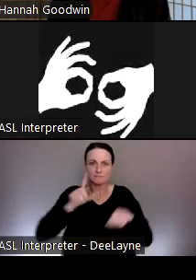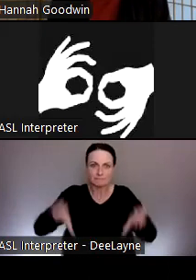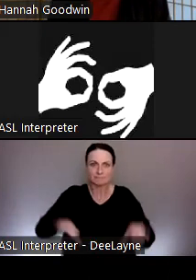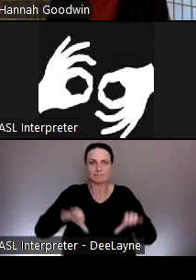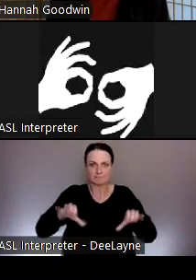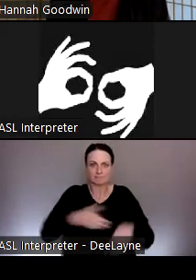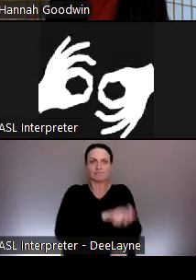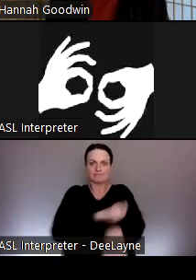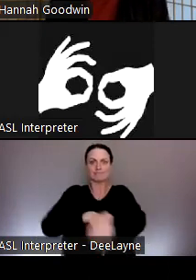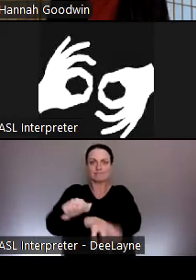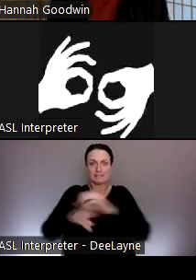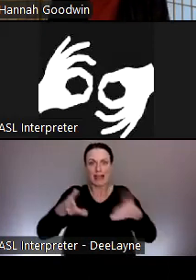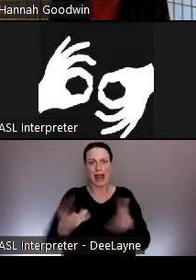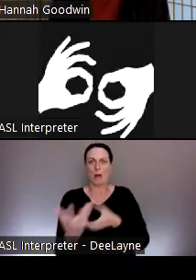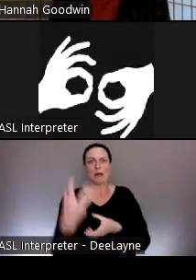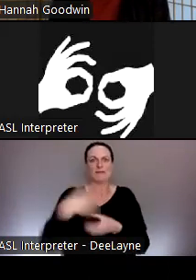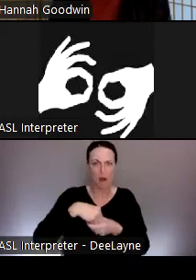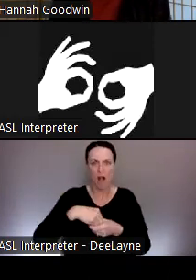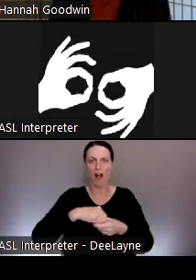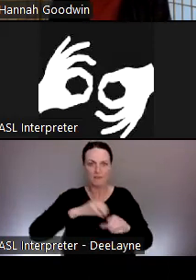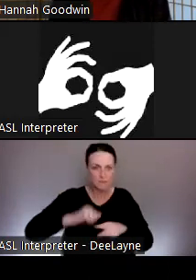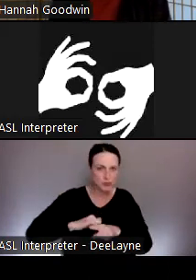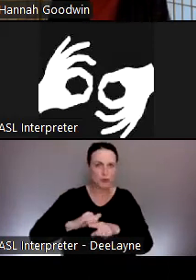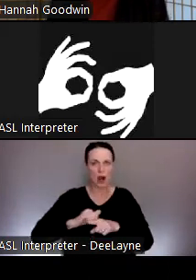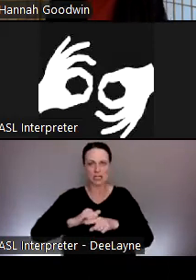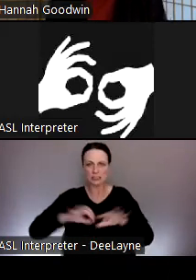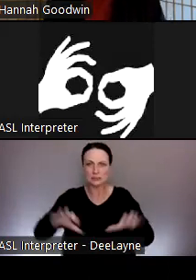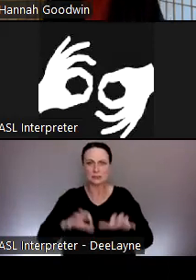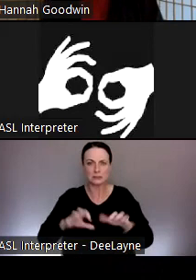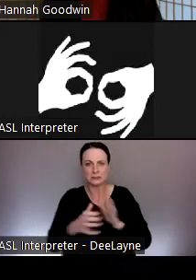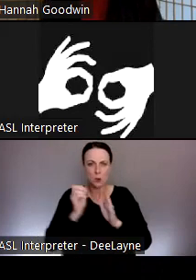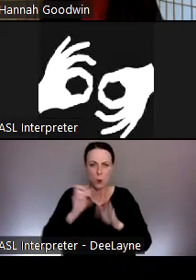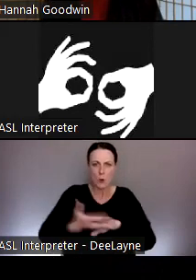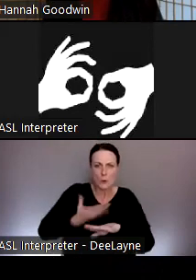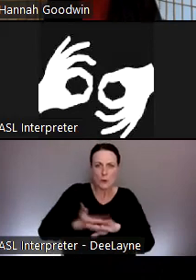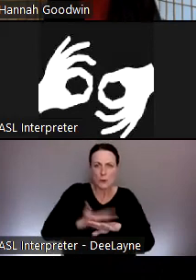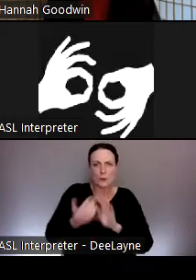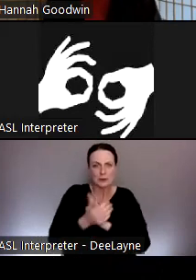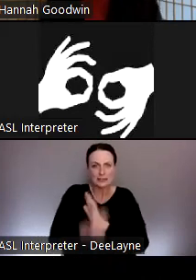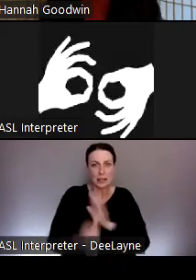allowing participants to practice or refine the skills introduced during the session.